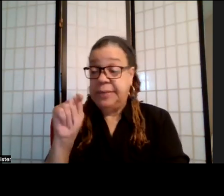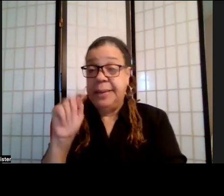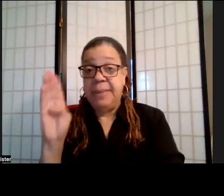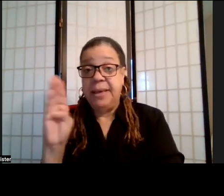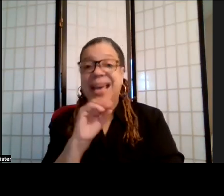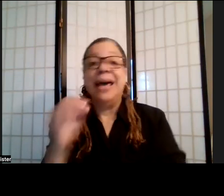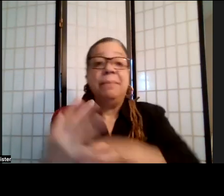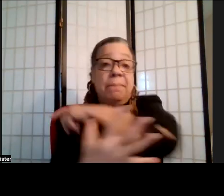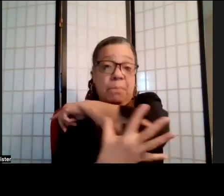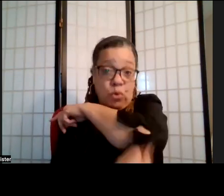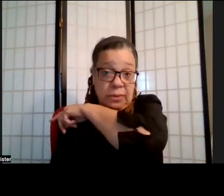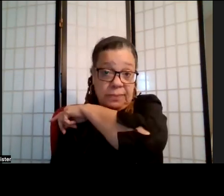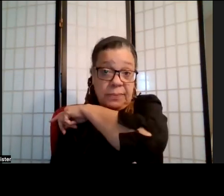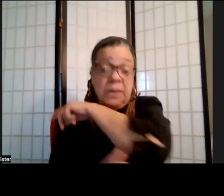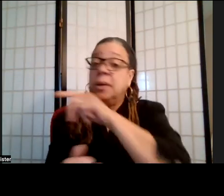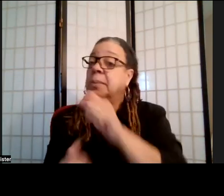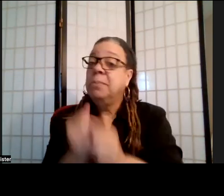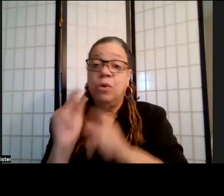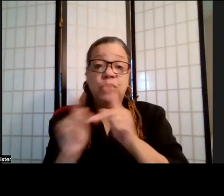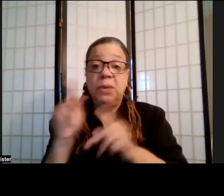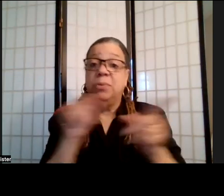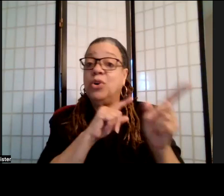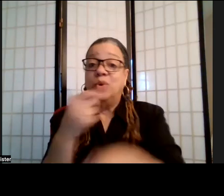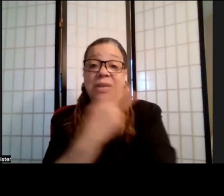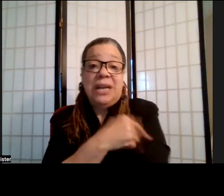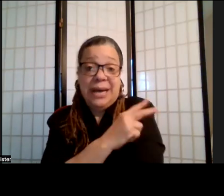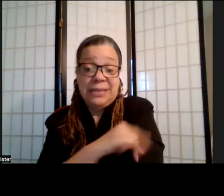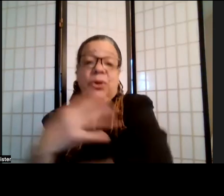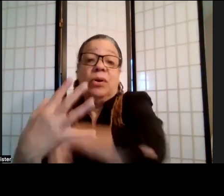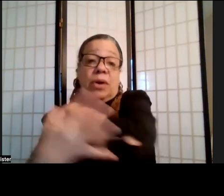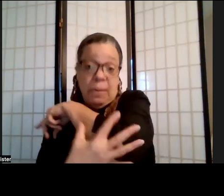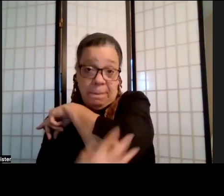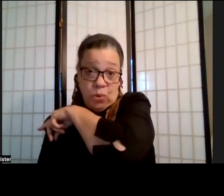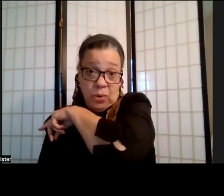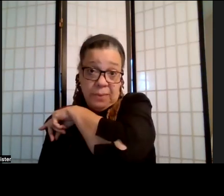for most of the patients who come to gulab Devi are indeed impoverished. They fit the stereotypical identification of